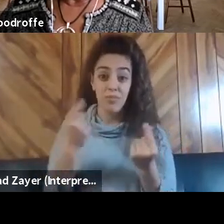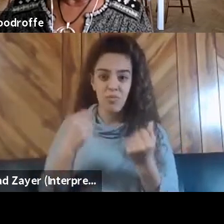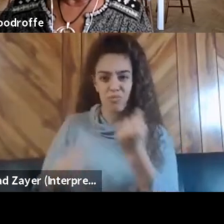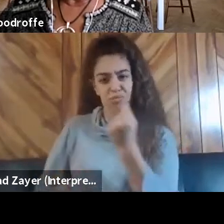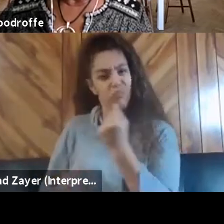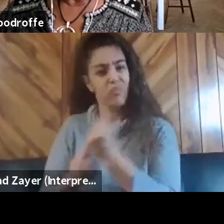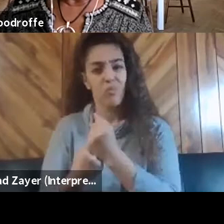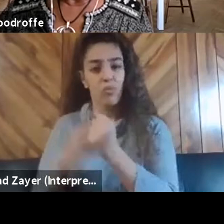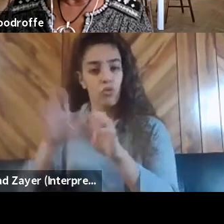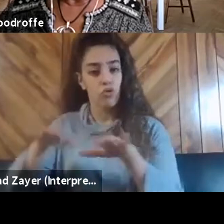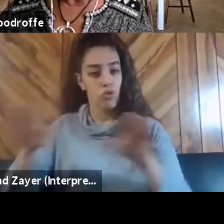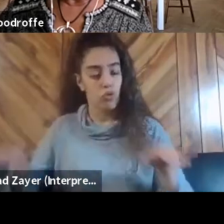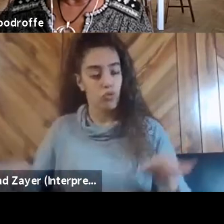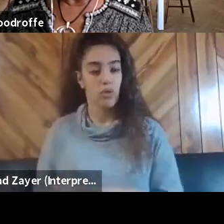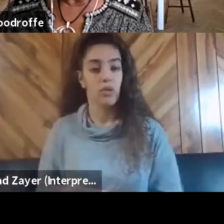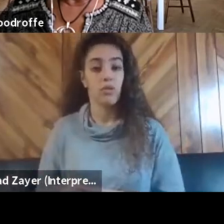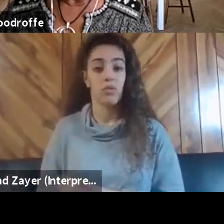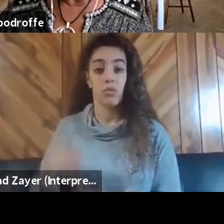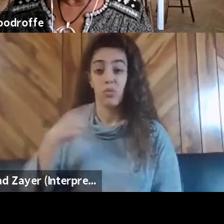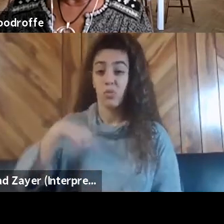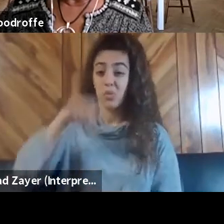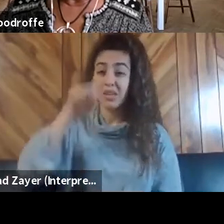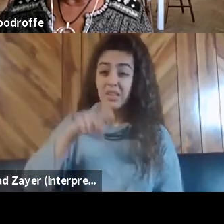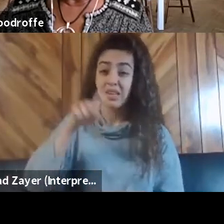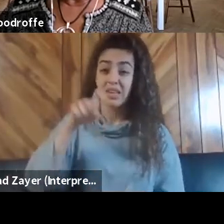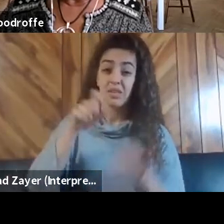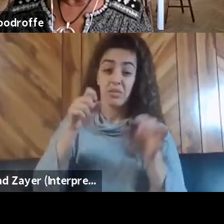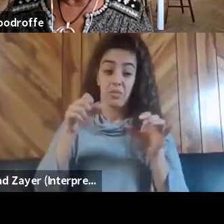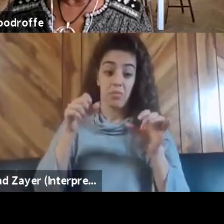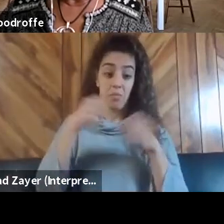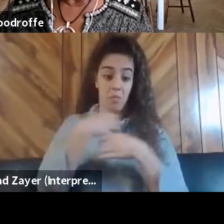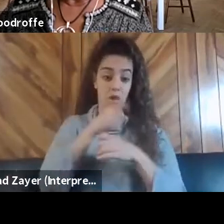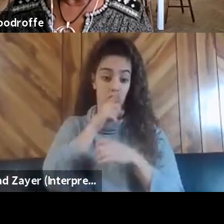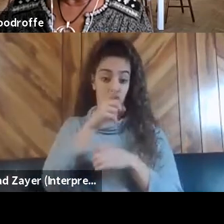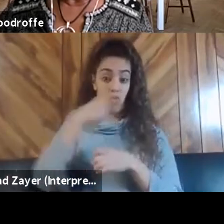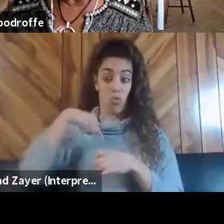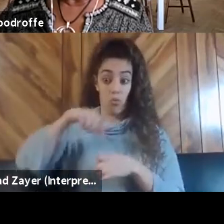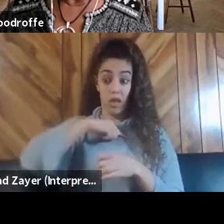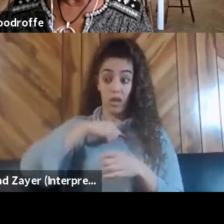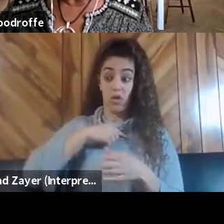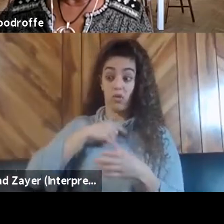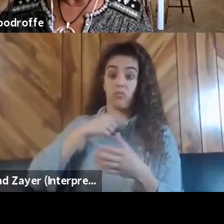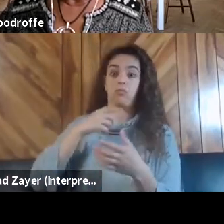that we're there to fight for every little thing. And then